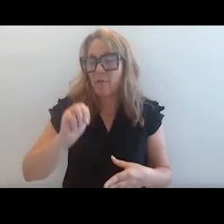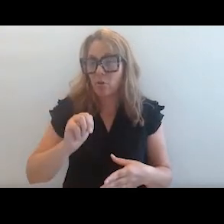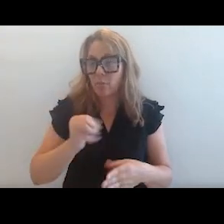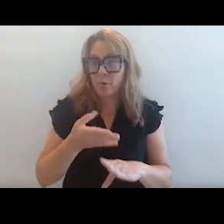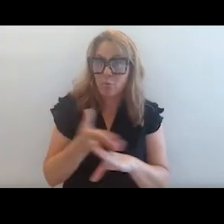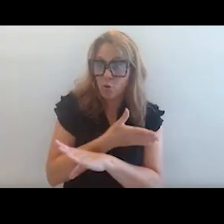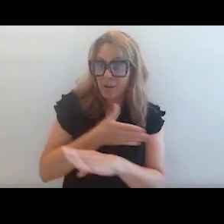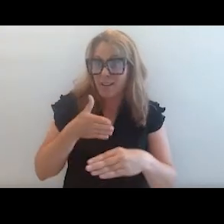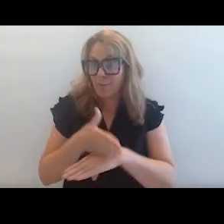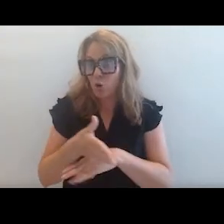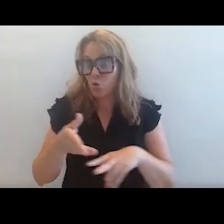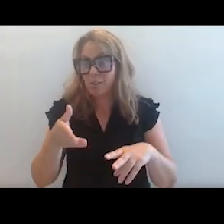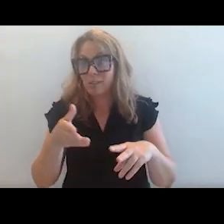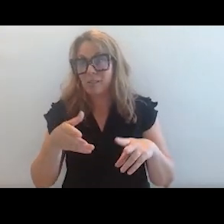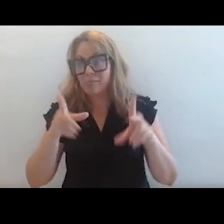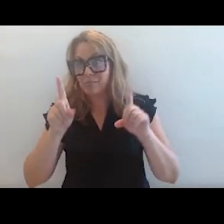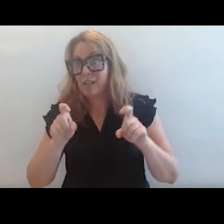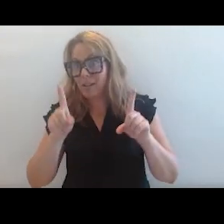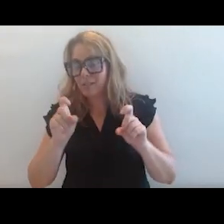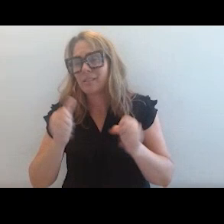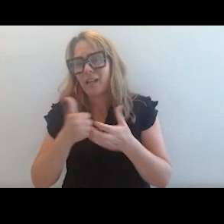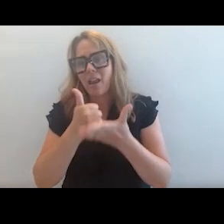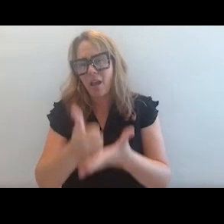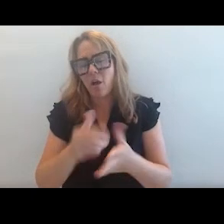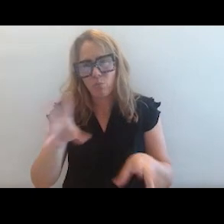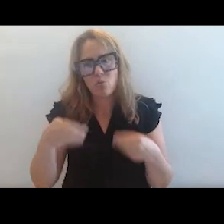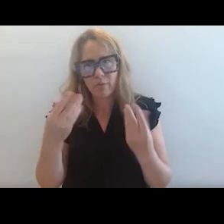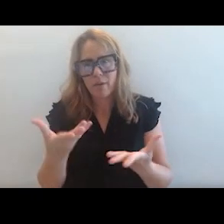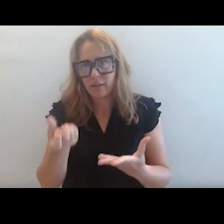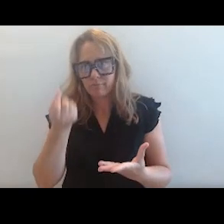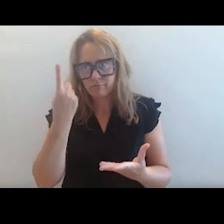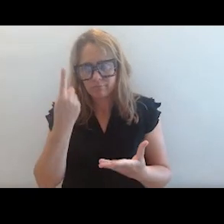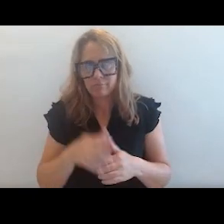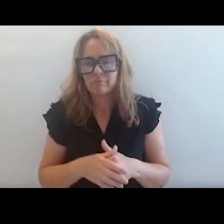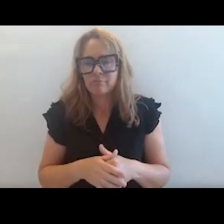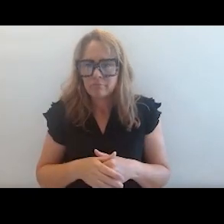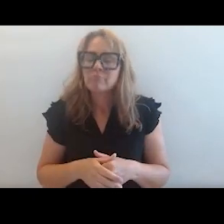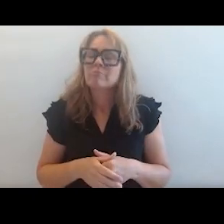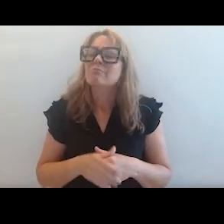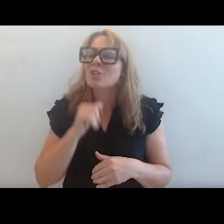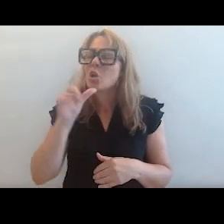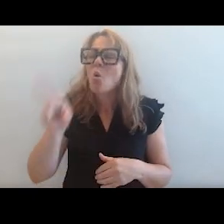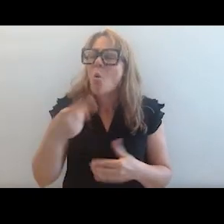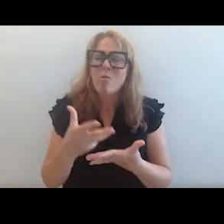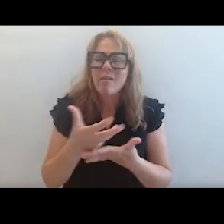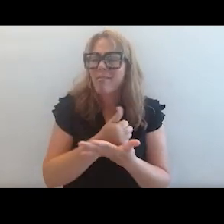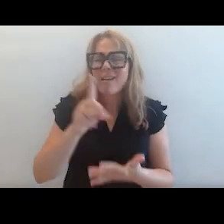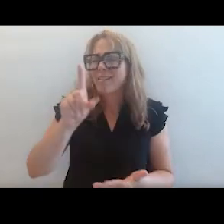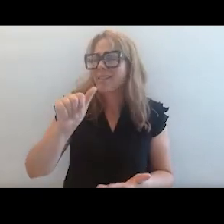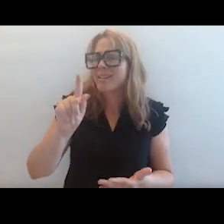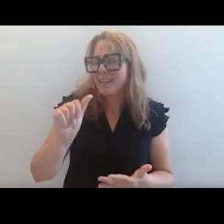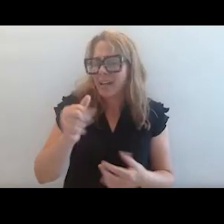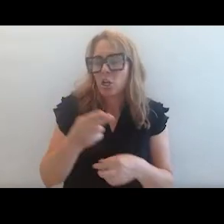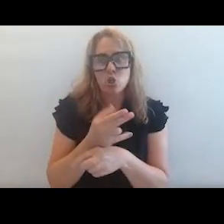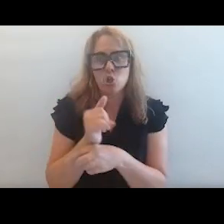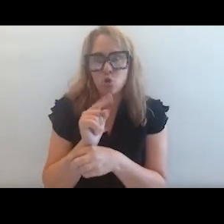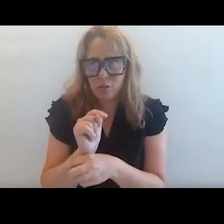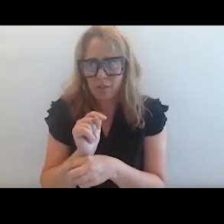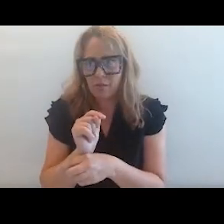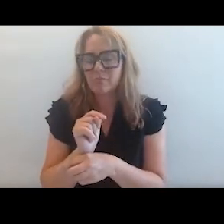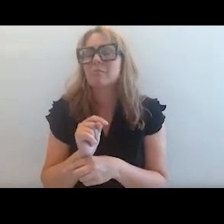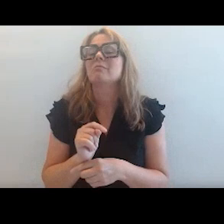learner self-ratings can also provide insights. Don’t just collect data, use it. Build in time